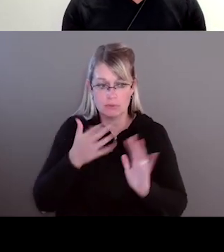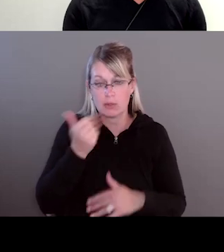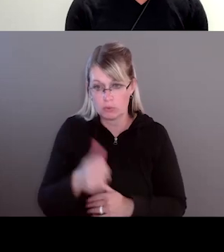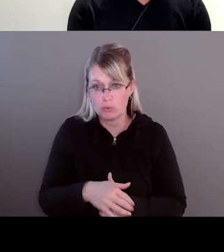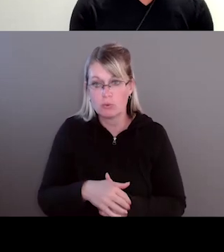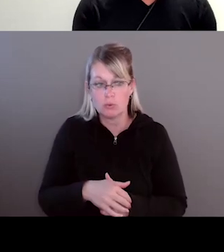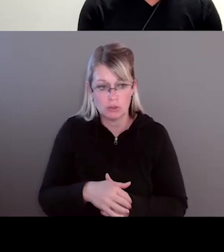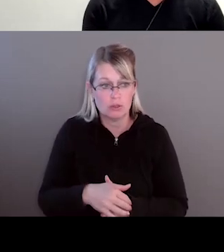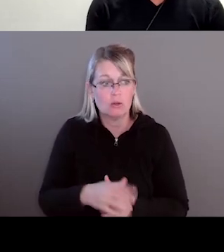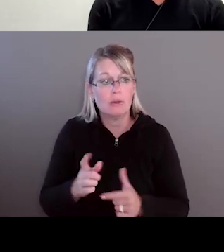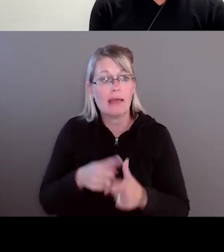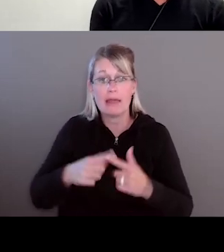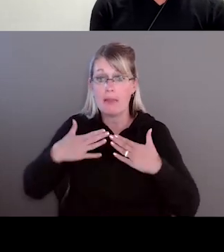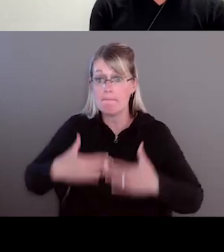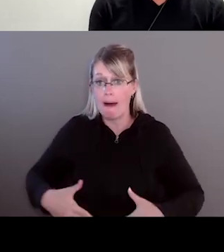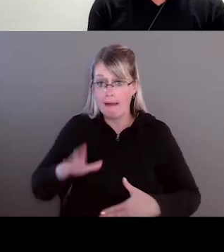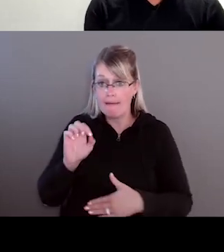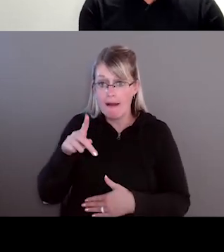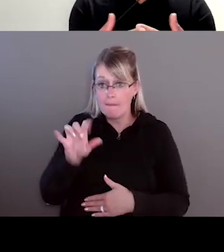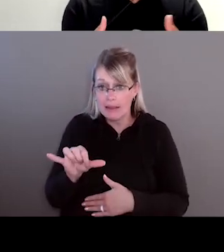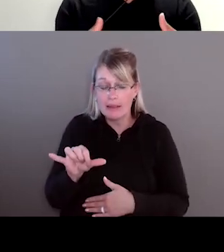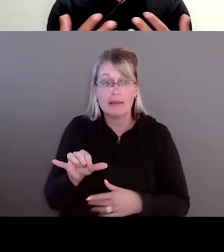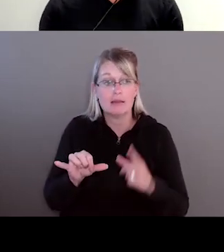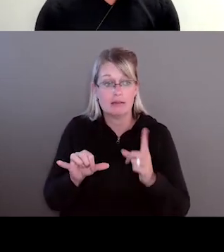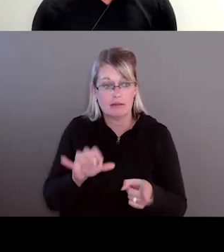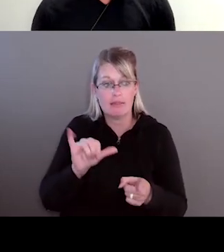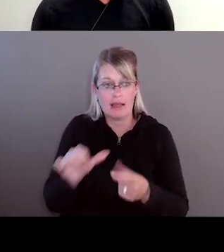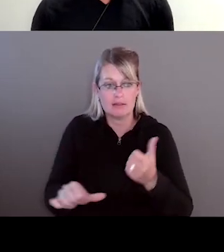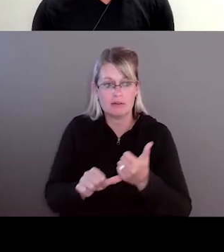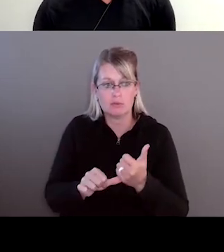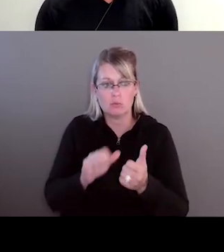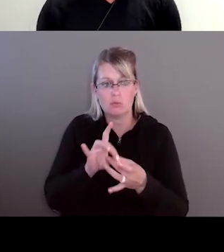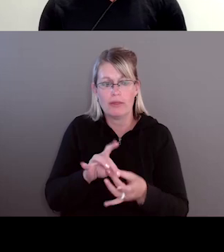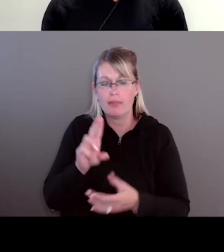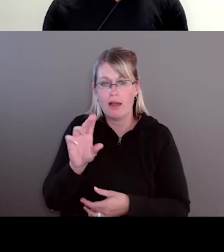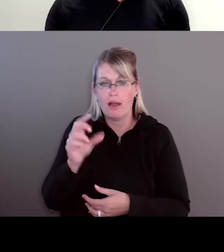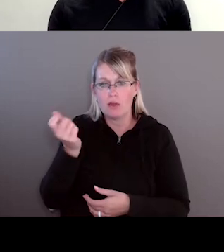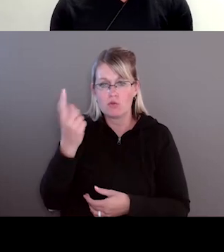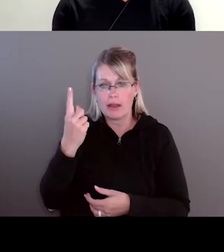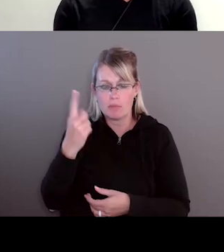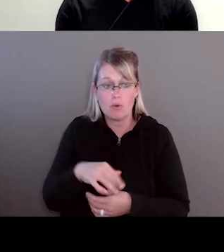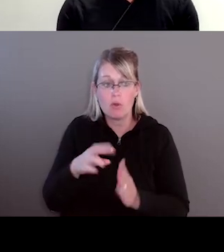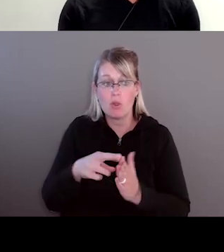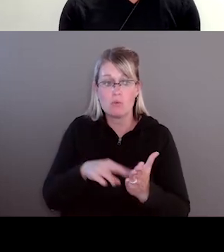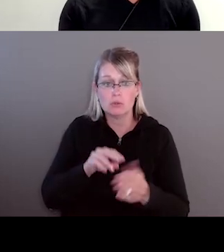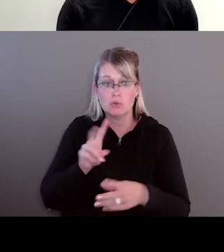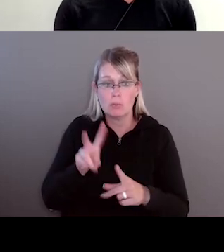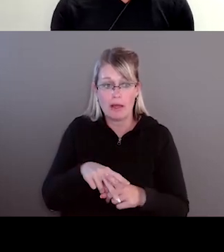when you get to the body copy, this is underneath understandable. The rules that apply are readable,